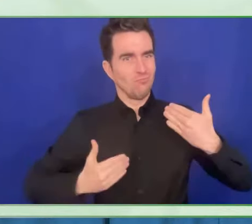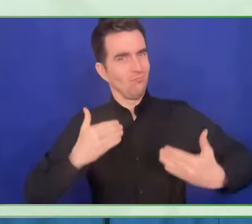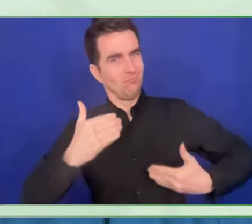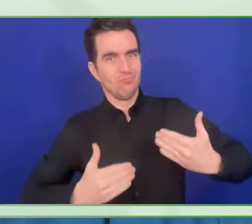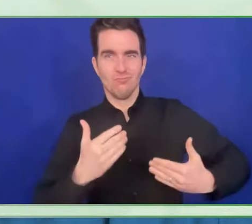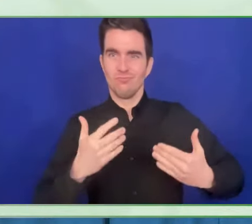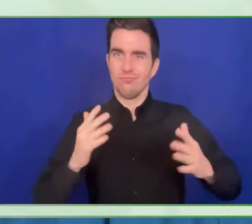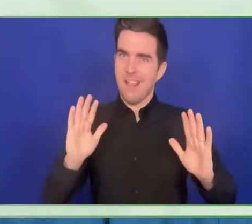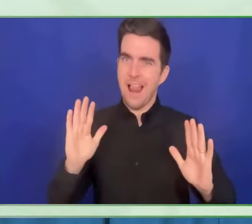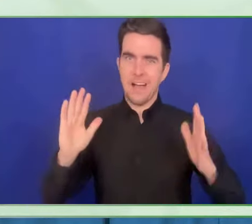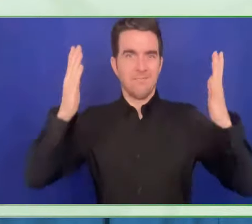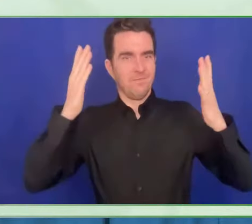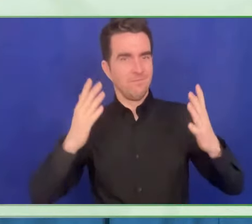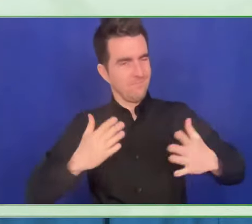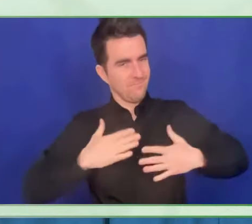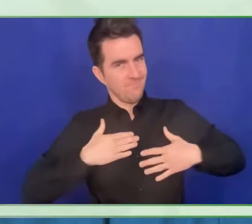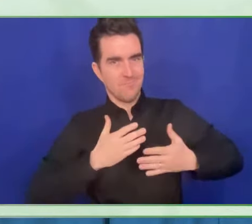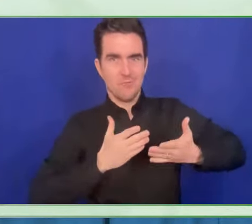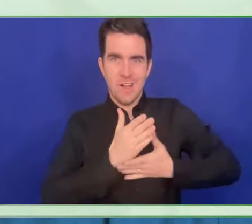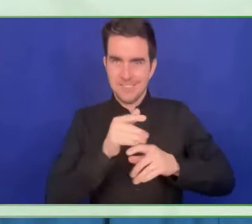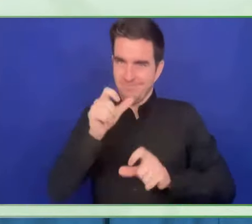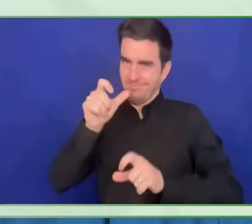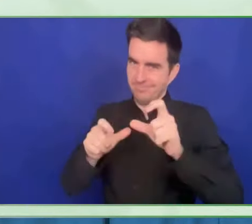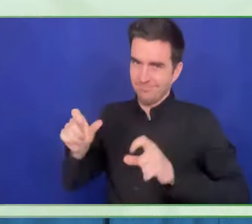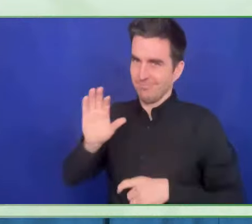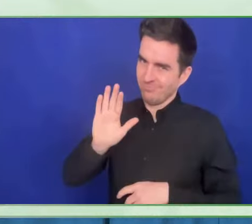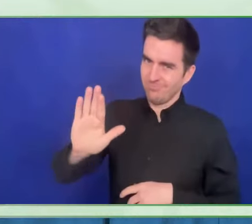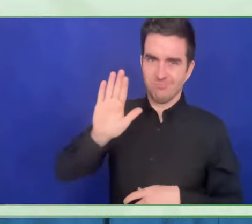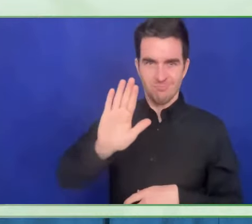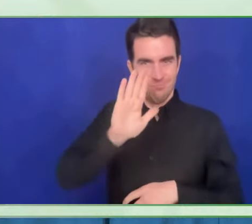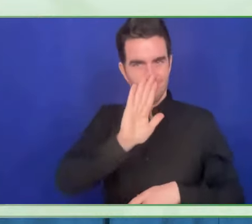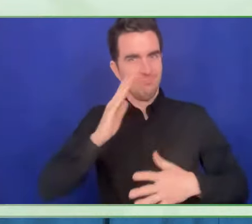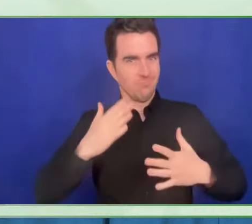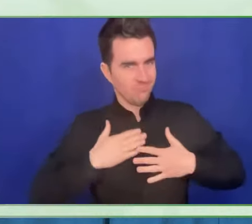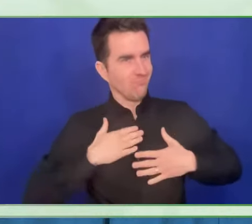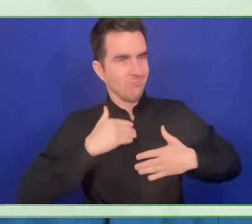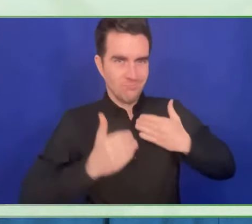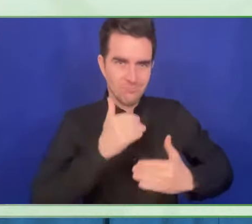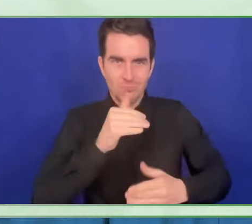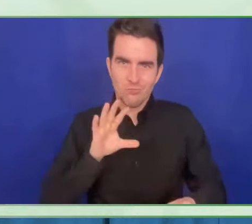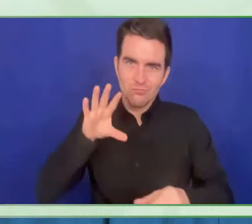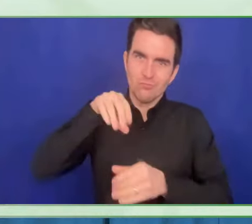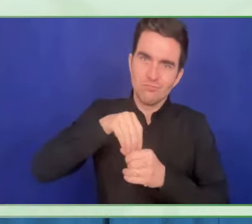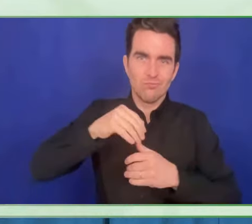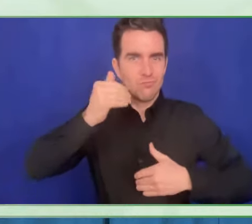able to enjoy those rights, those EU citizen rights on an equal basis